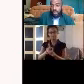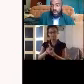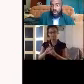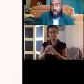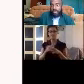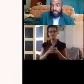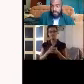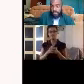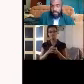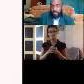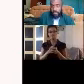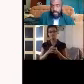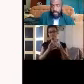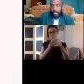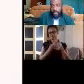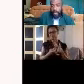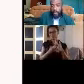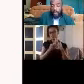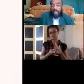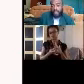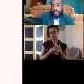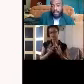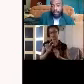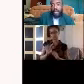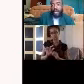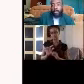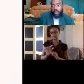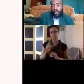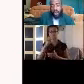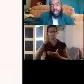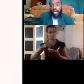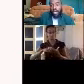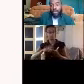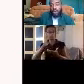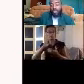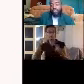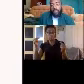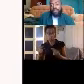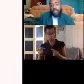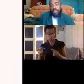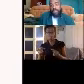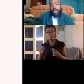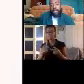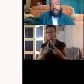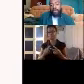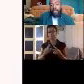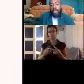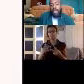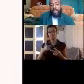harm that will exist that will happen, acknowledging how you contribute to said harm, and then